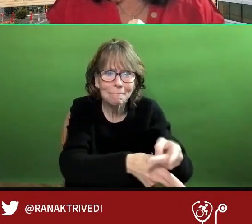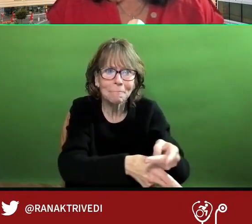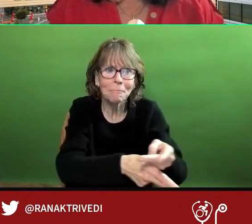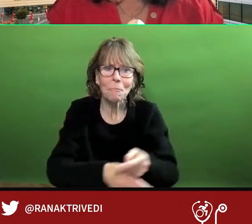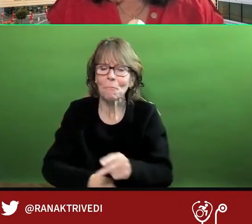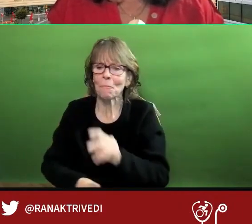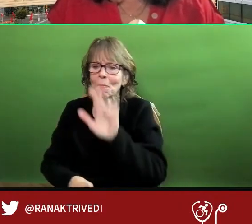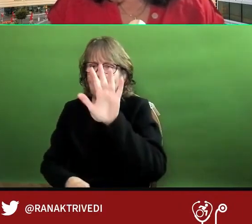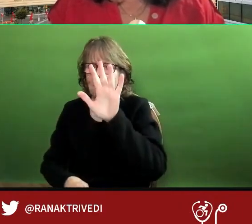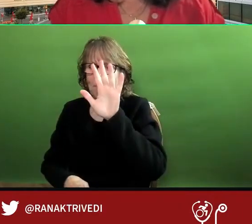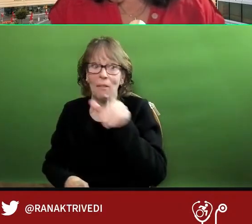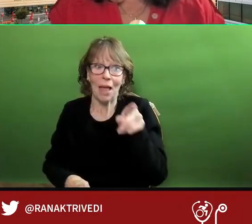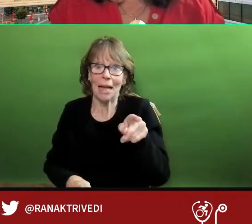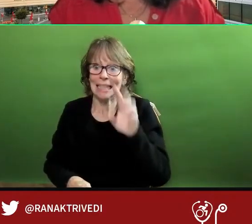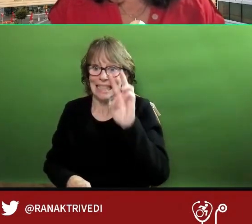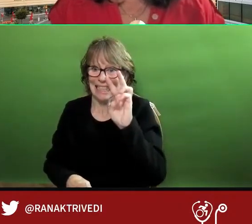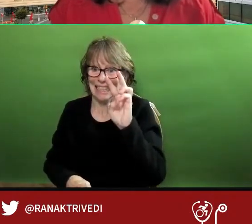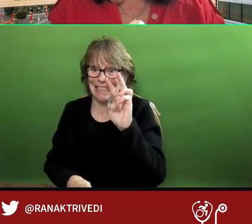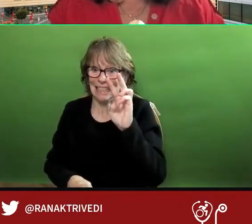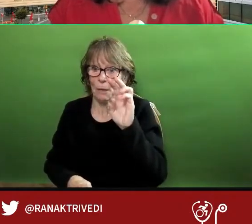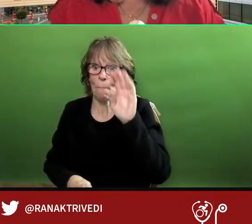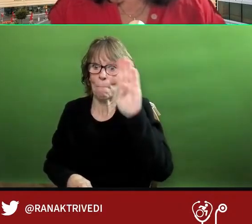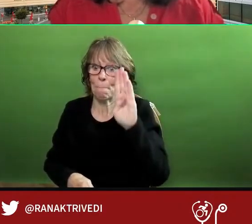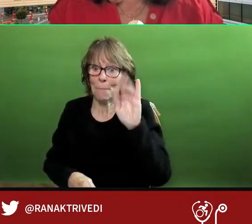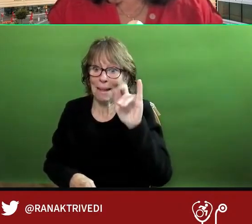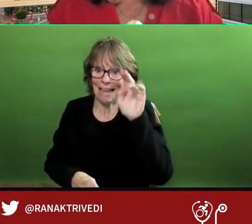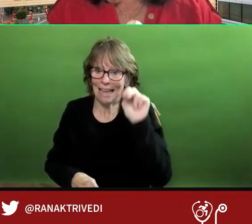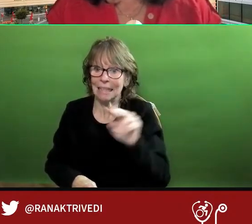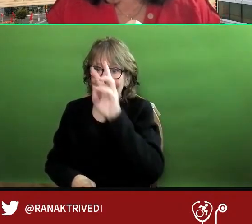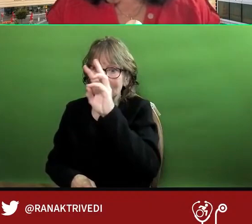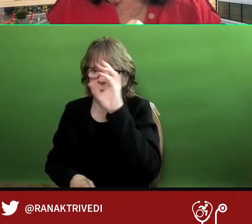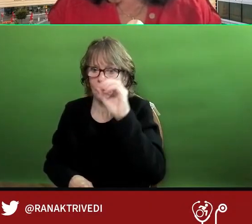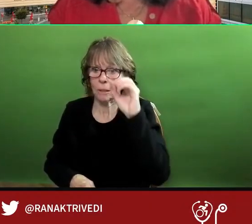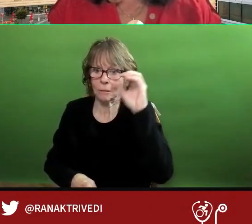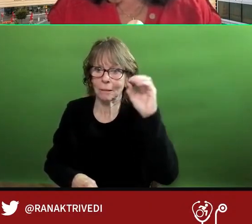if you think about it, this is the market cap as of a few days ago, when I was making these slides